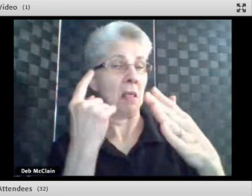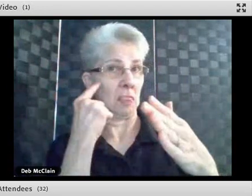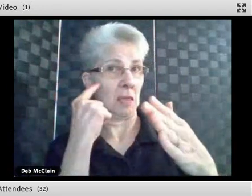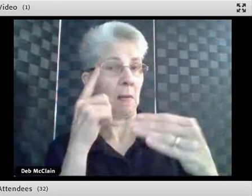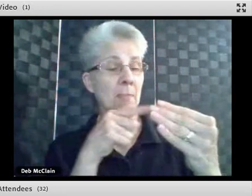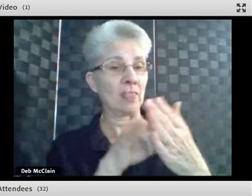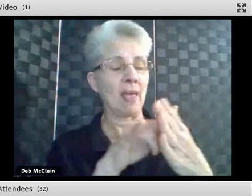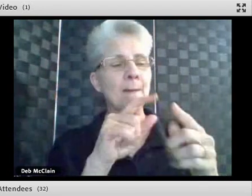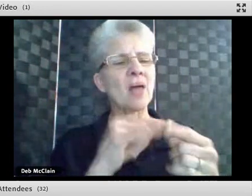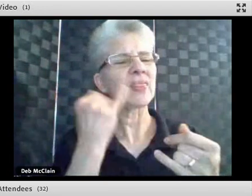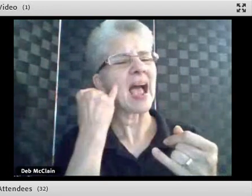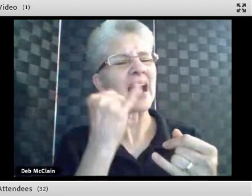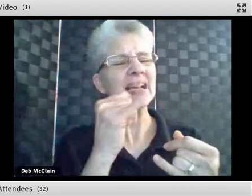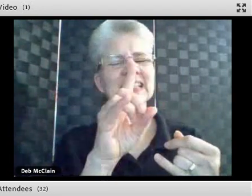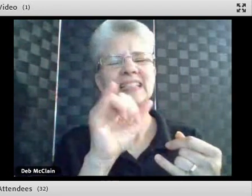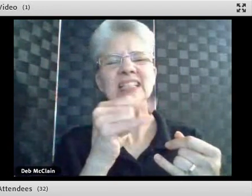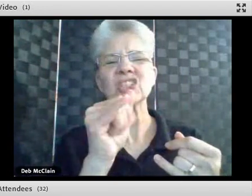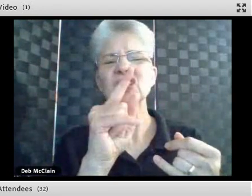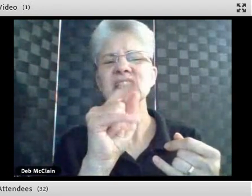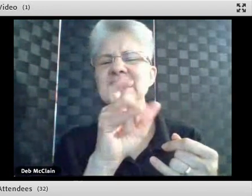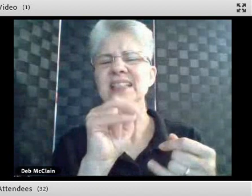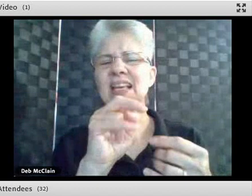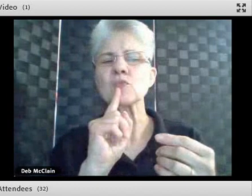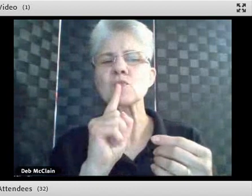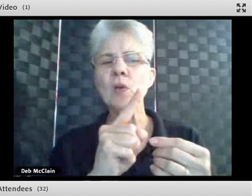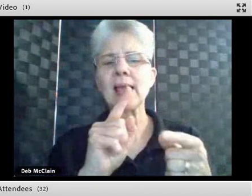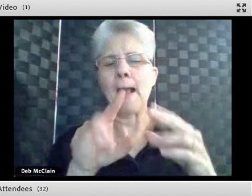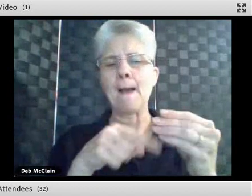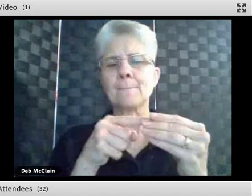But the idea of digitization is primarily about access